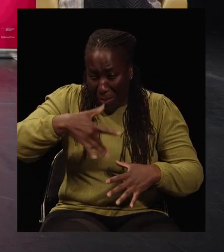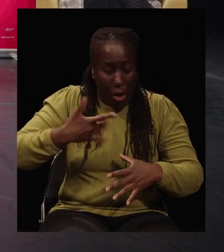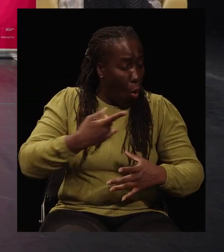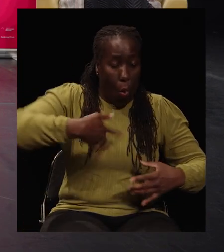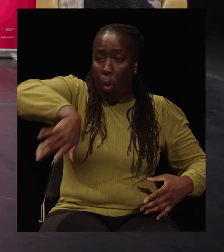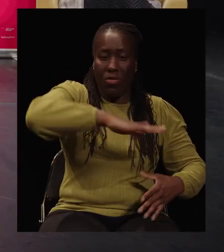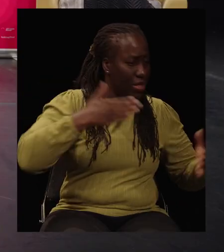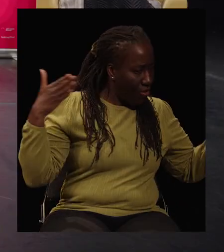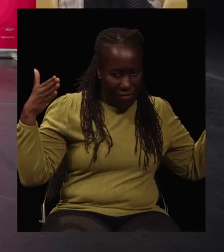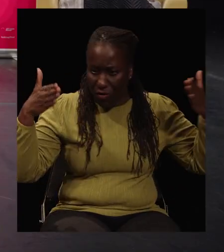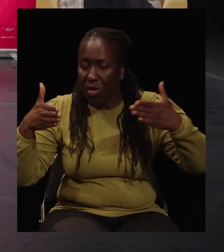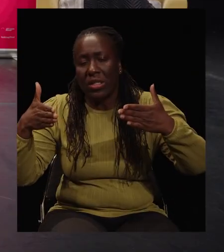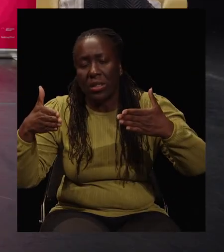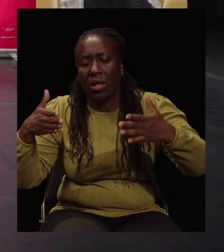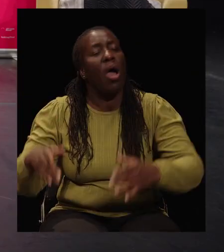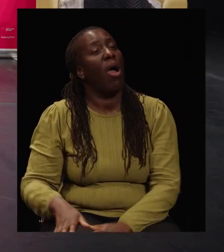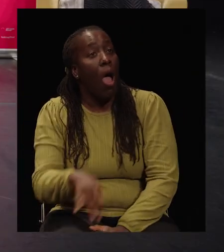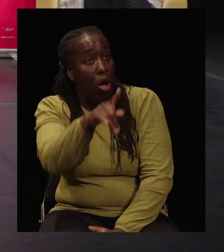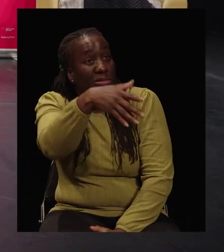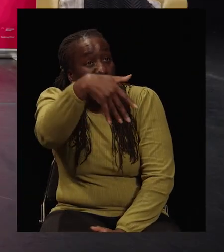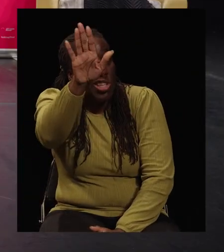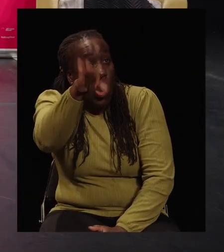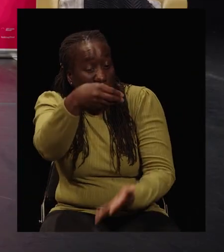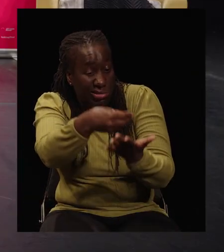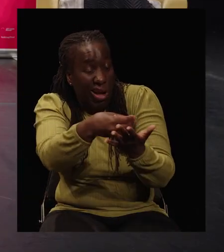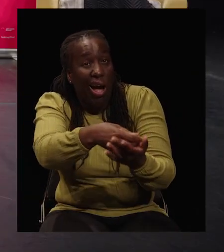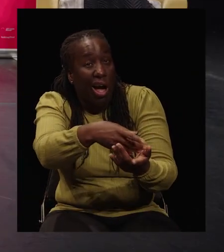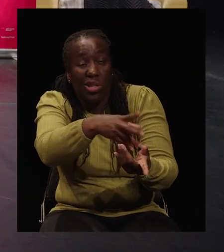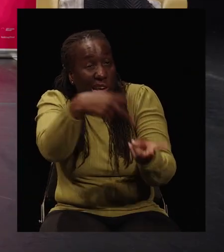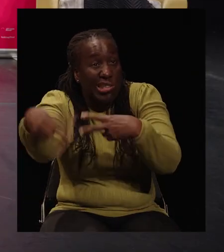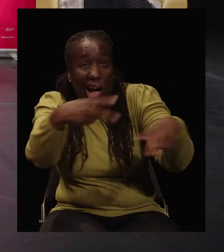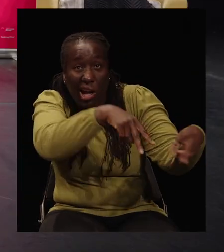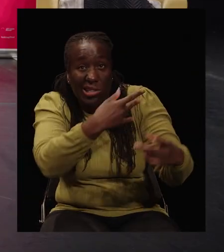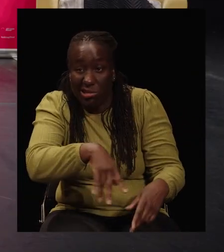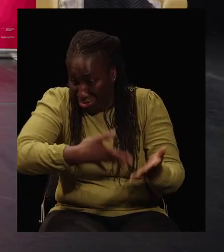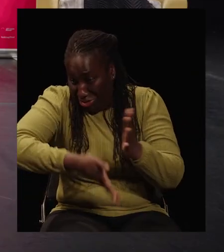you know what, going to dance, going to drama, that's not gonna give you anything. It was already about the worth